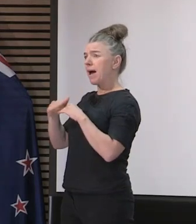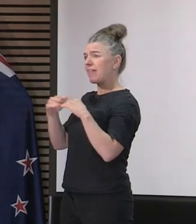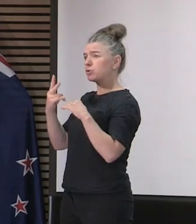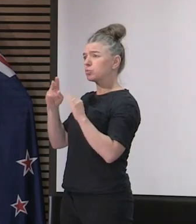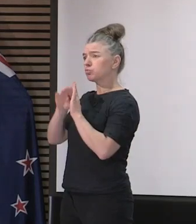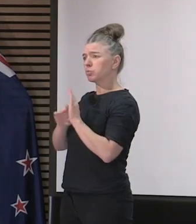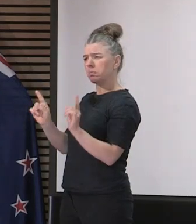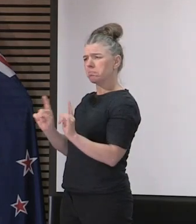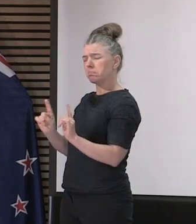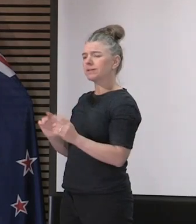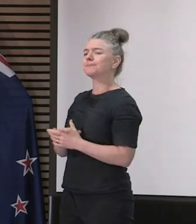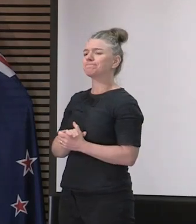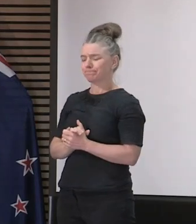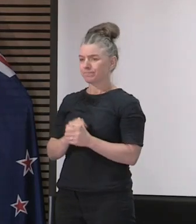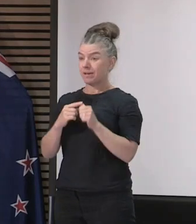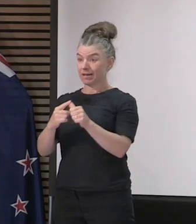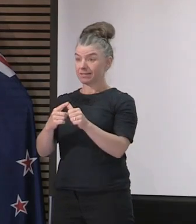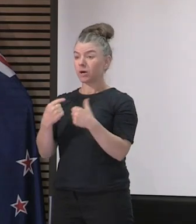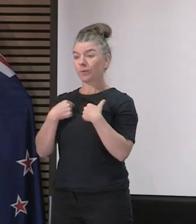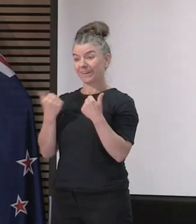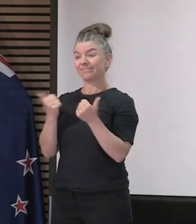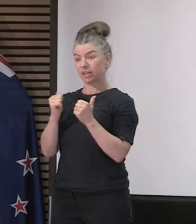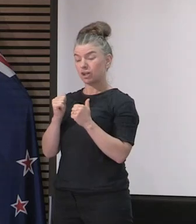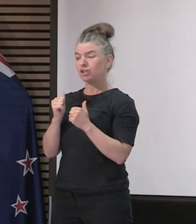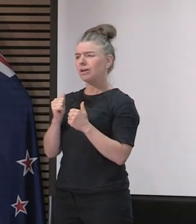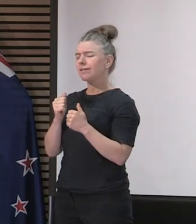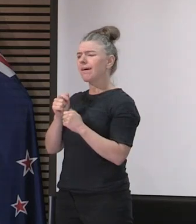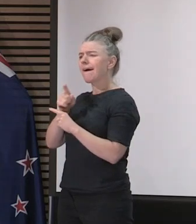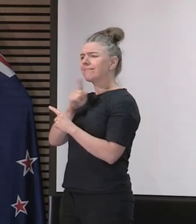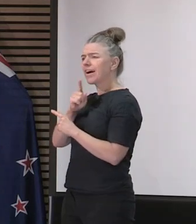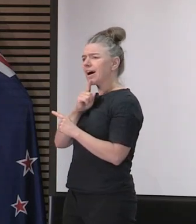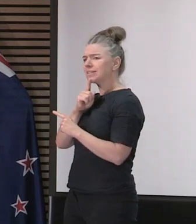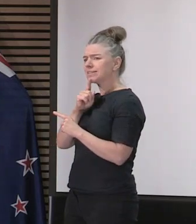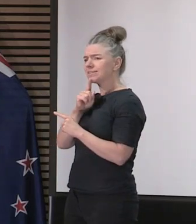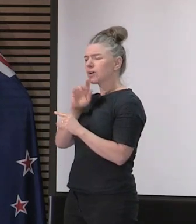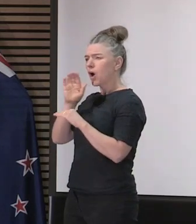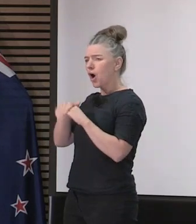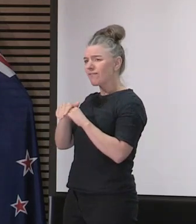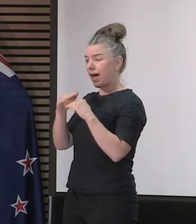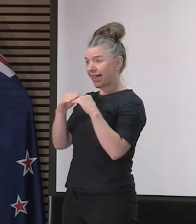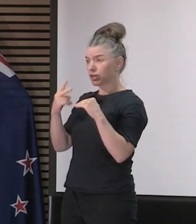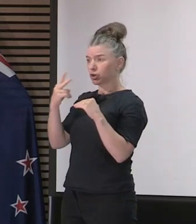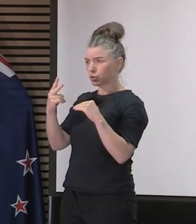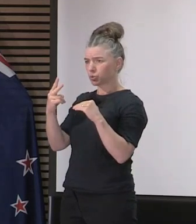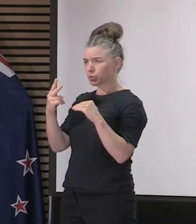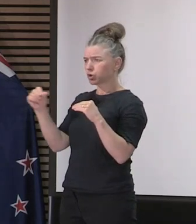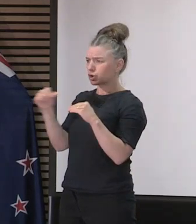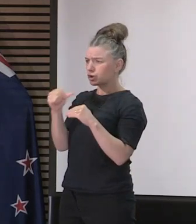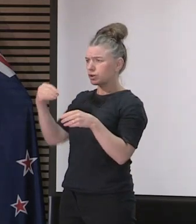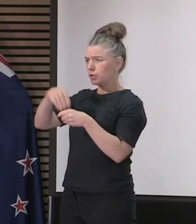sort of suggestions have you